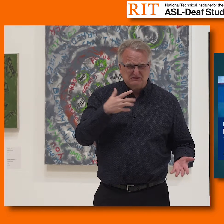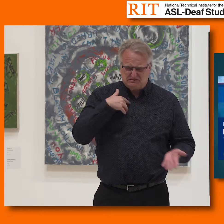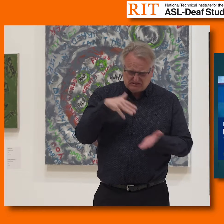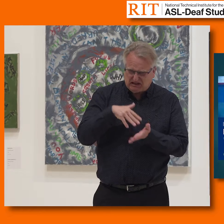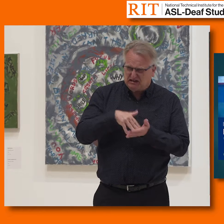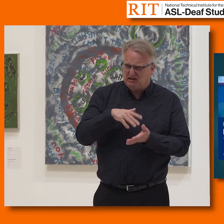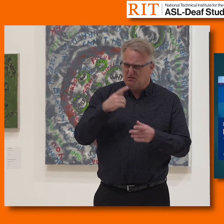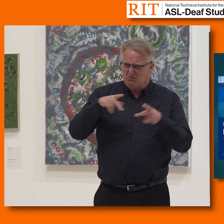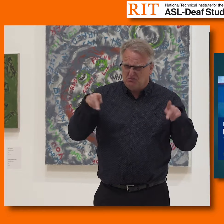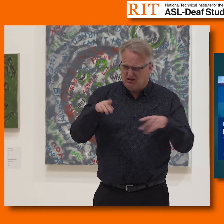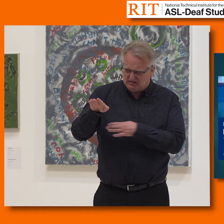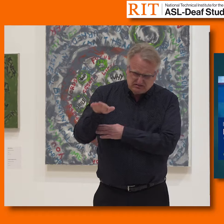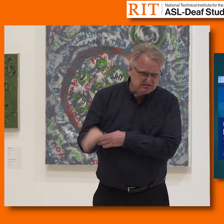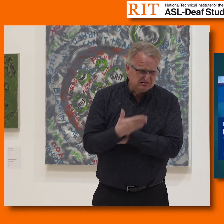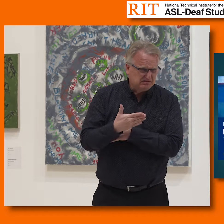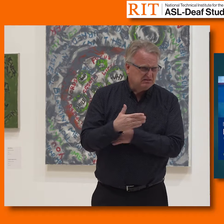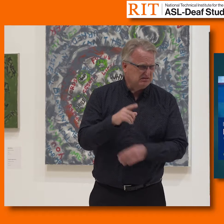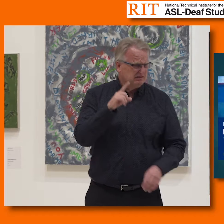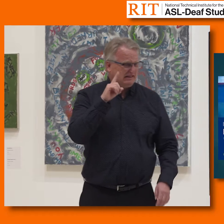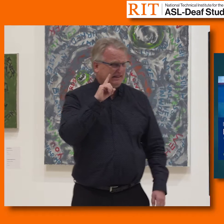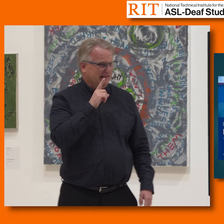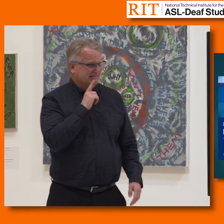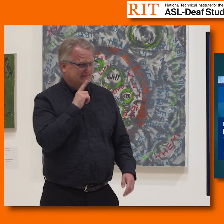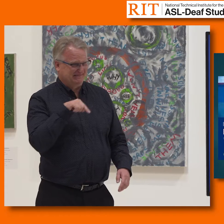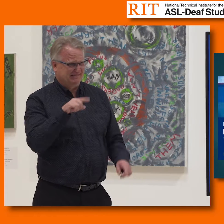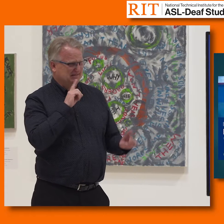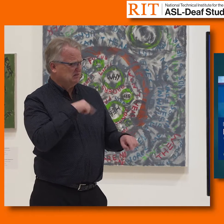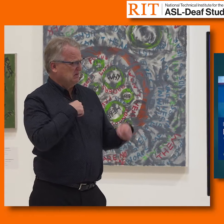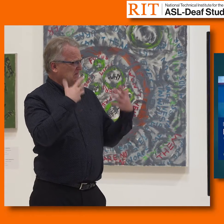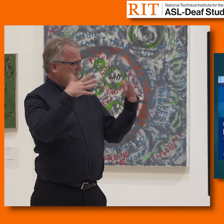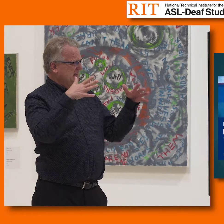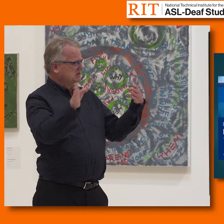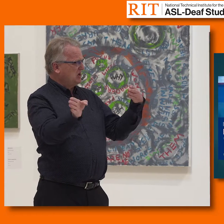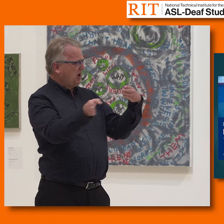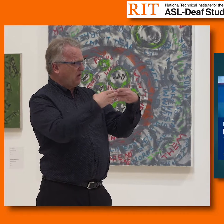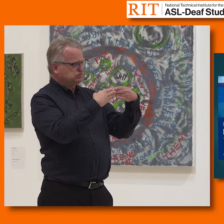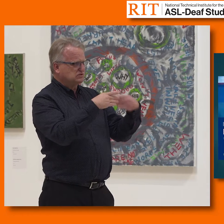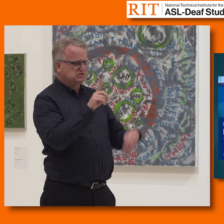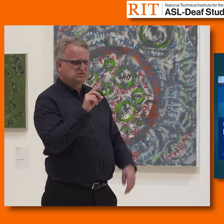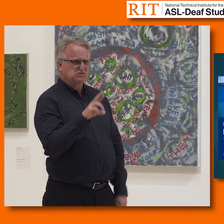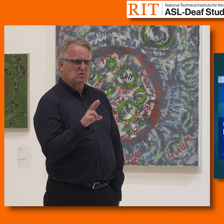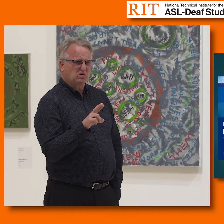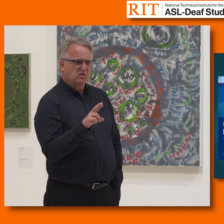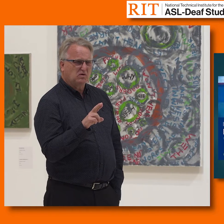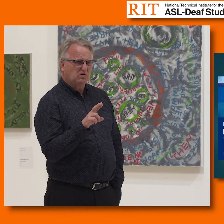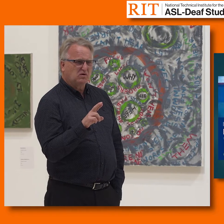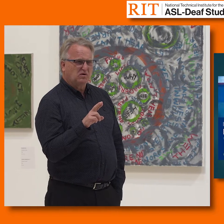The Deaf student was accused of making too much noise, turning the music loud, and the Deaf person says, "Well, I close my door.